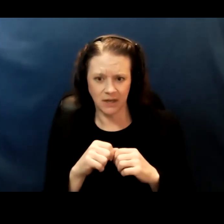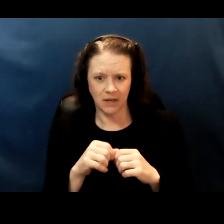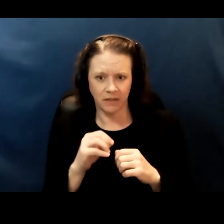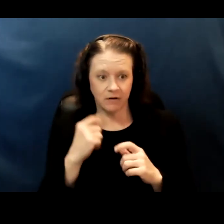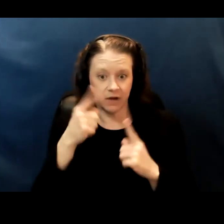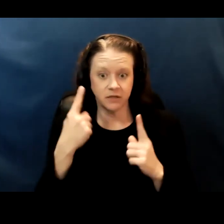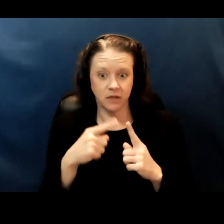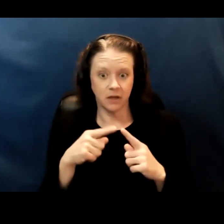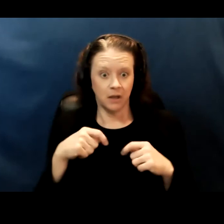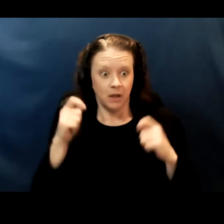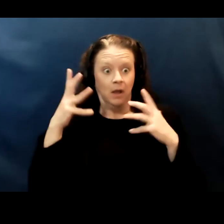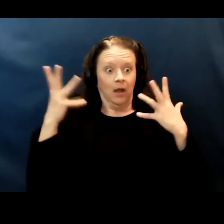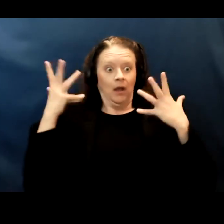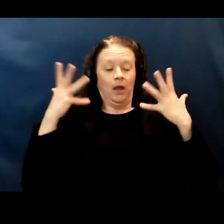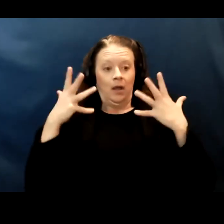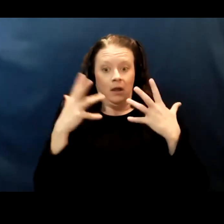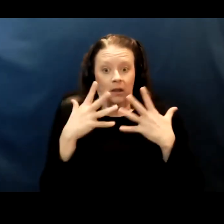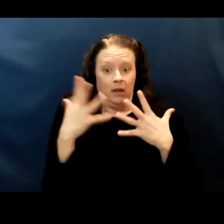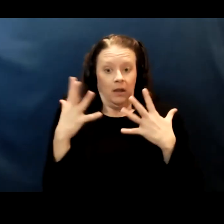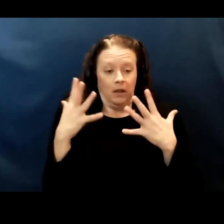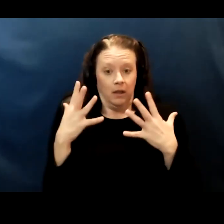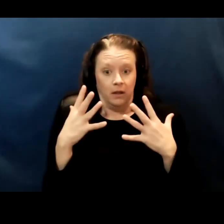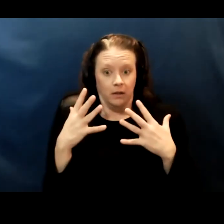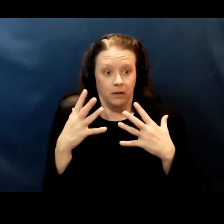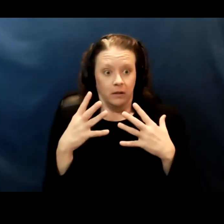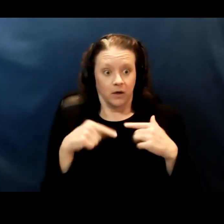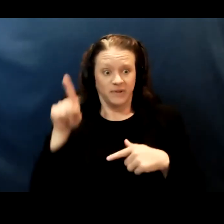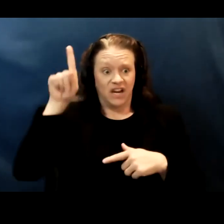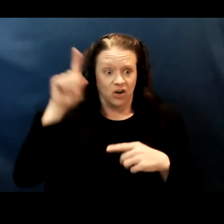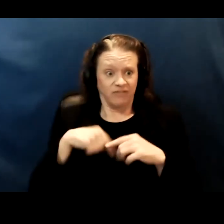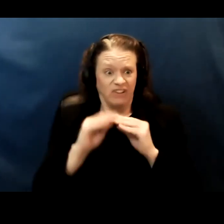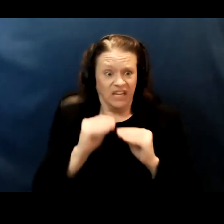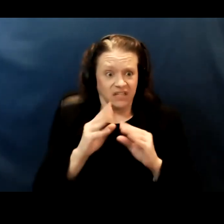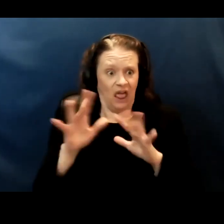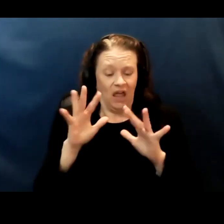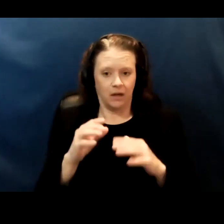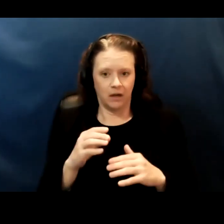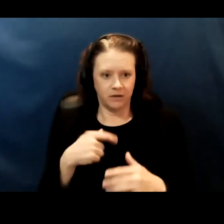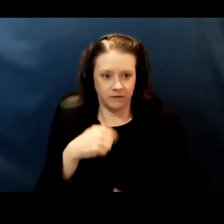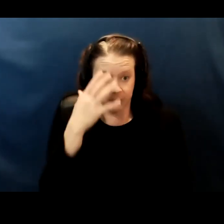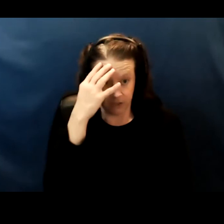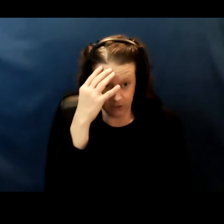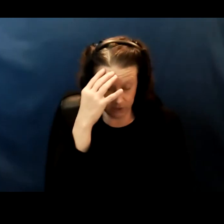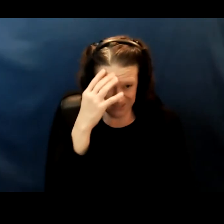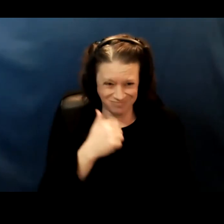for example, and say hey, the captions not working. And the